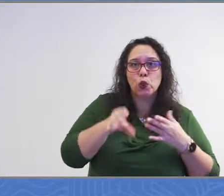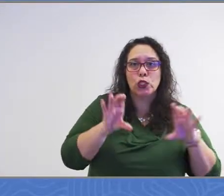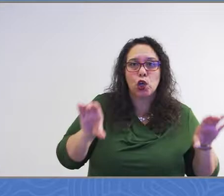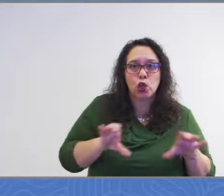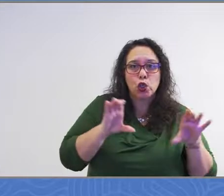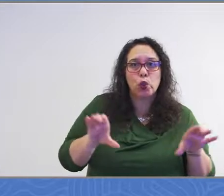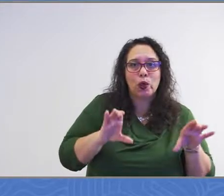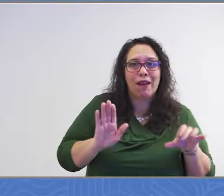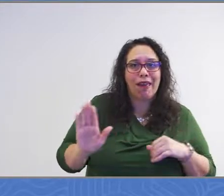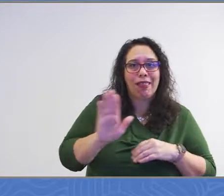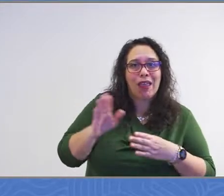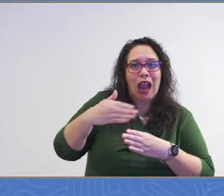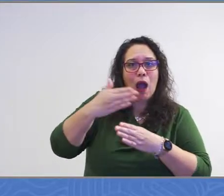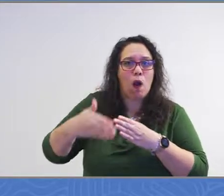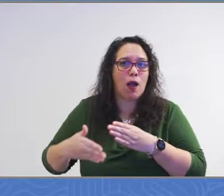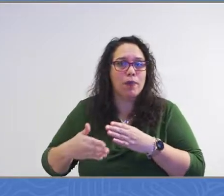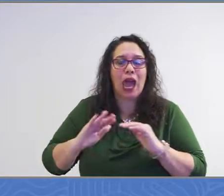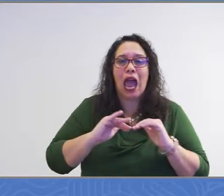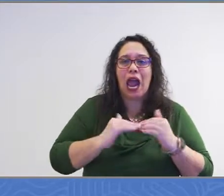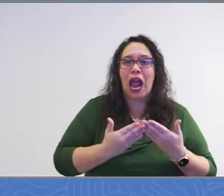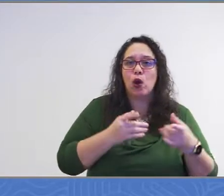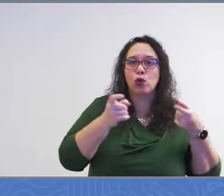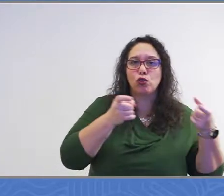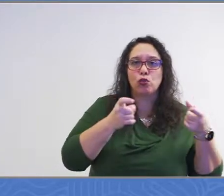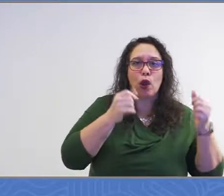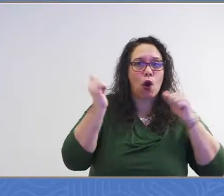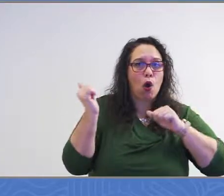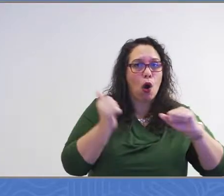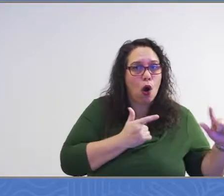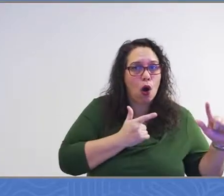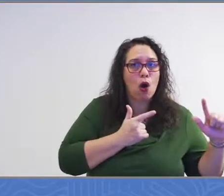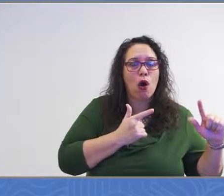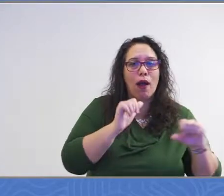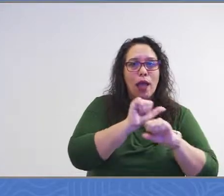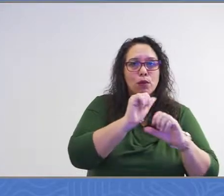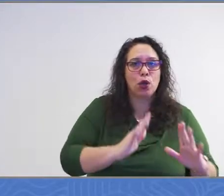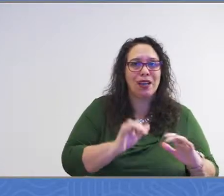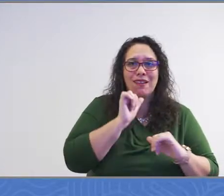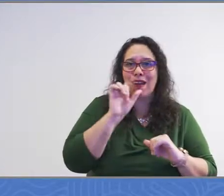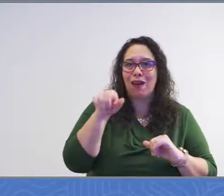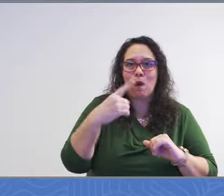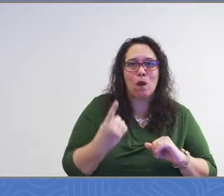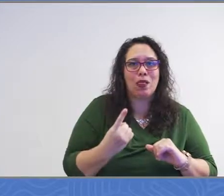and how you're treating every employee not just the ones that are protected by a union.